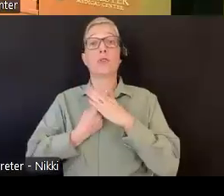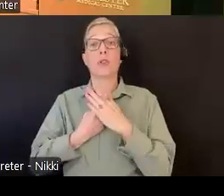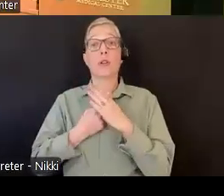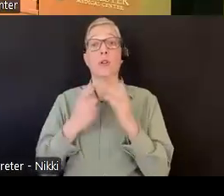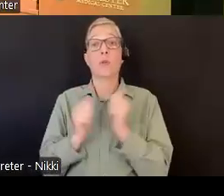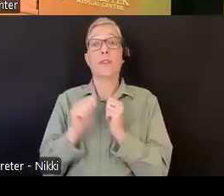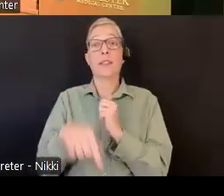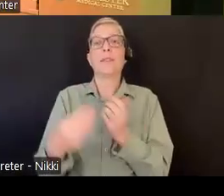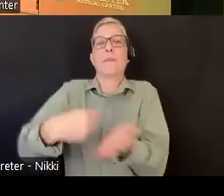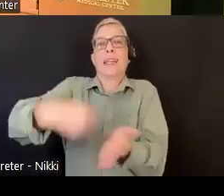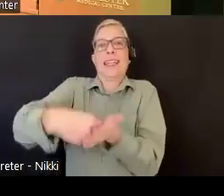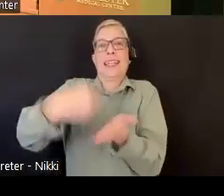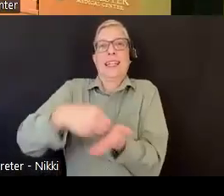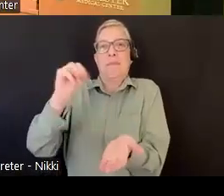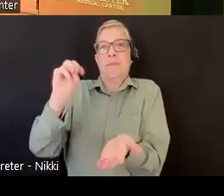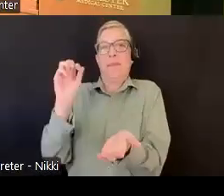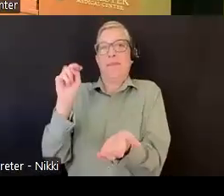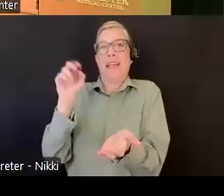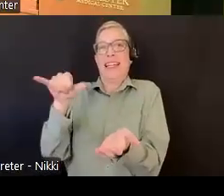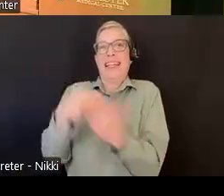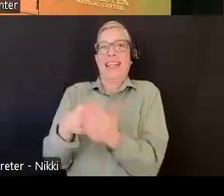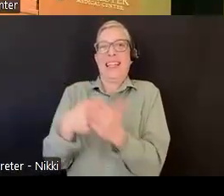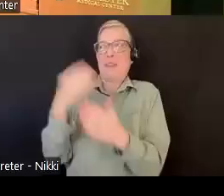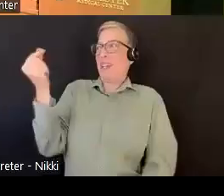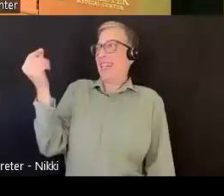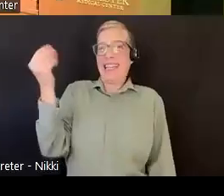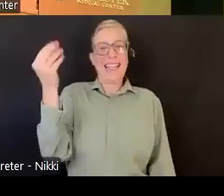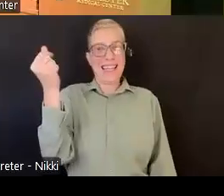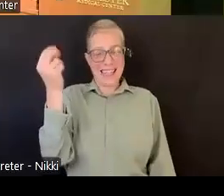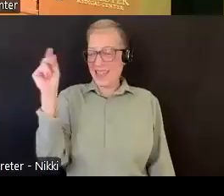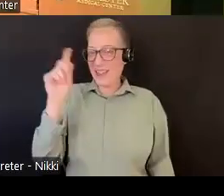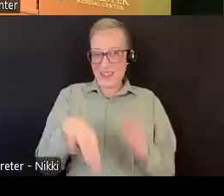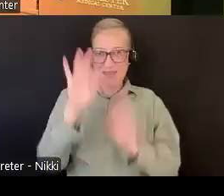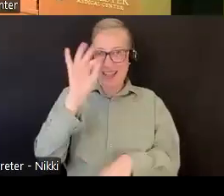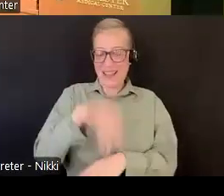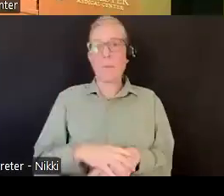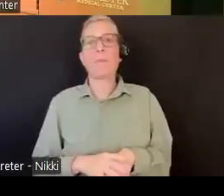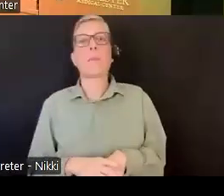the money to run programs like this? So, I like to joke for the first 10 years of Horseshoe Farm,